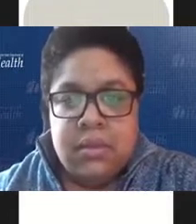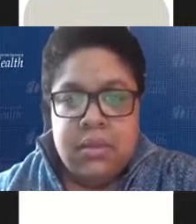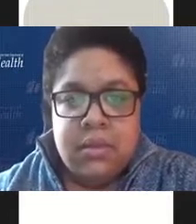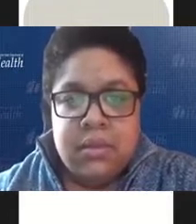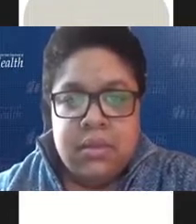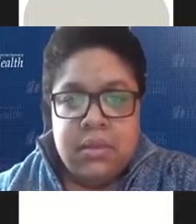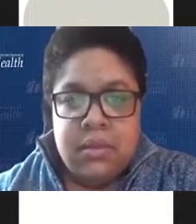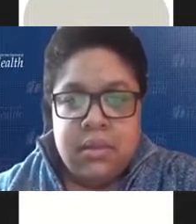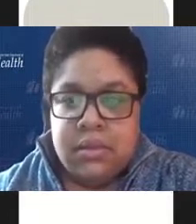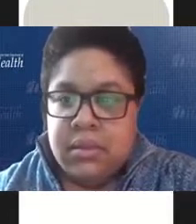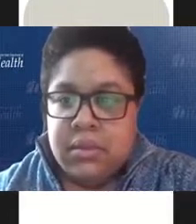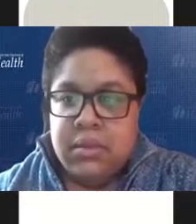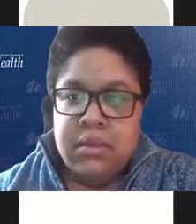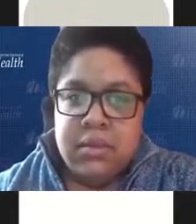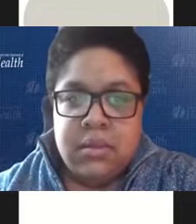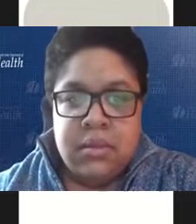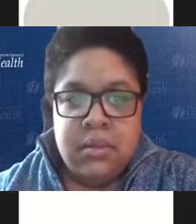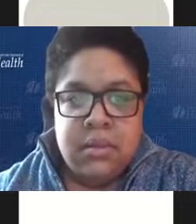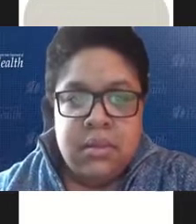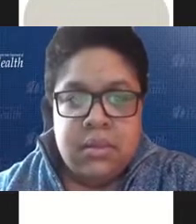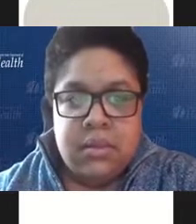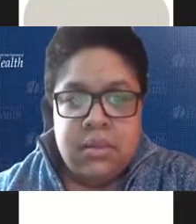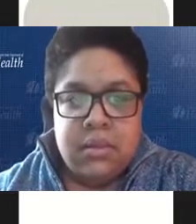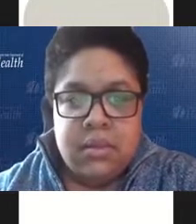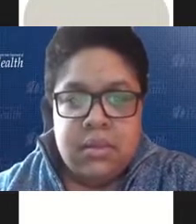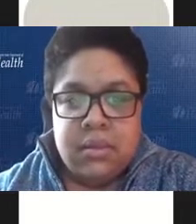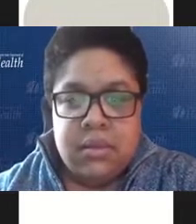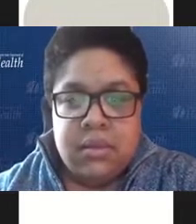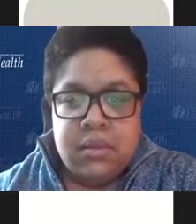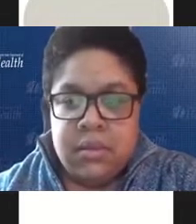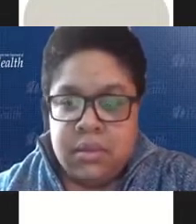to add language that trainings may include,